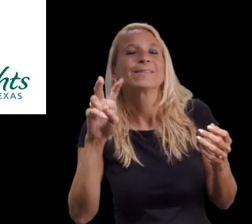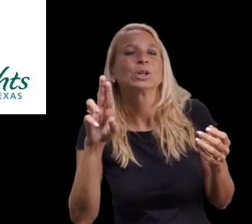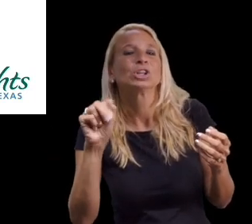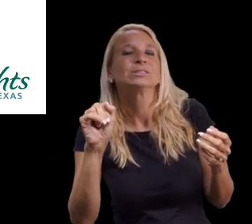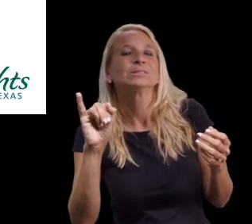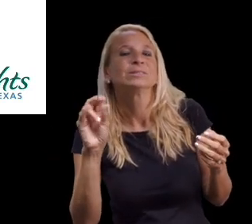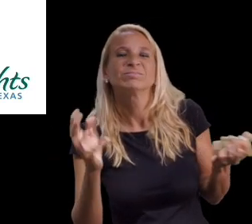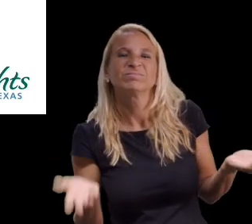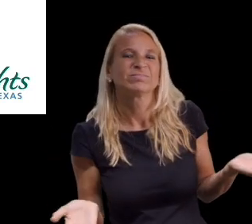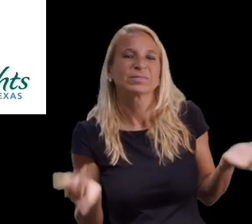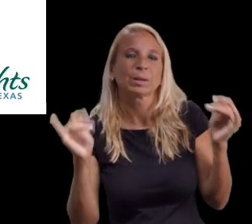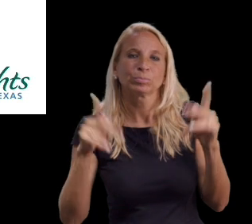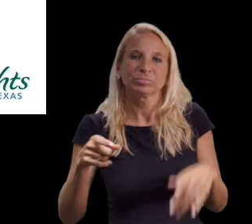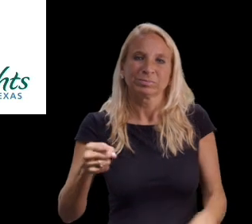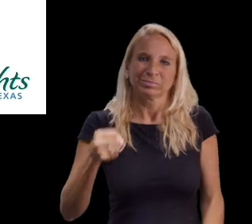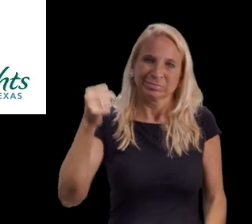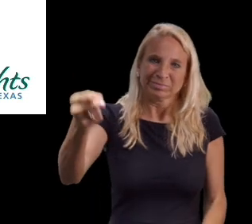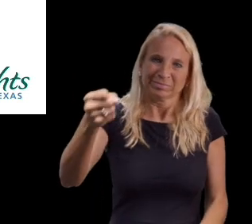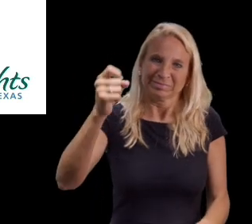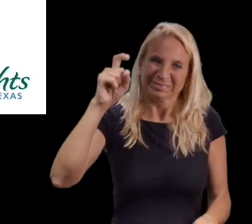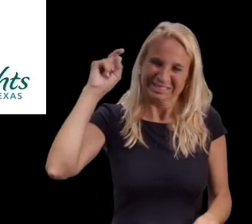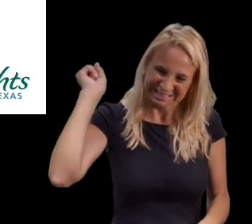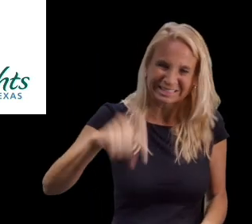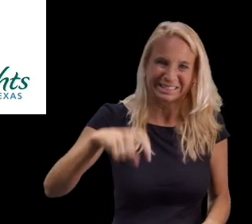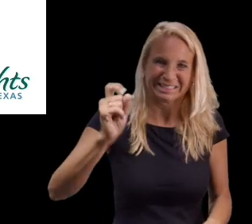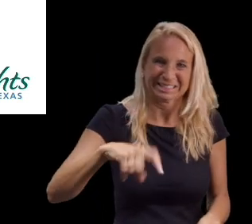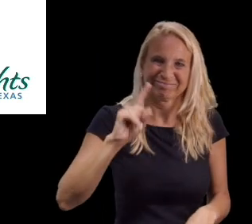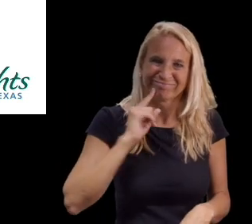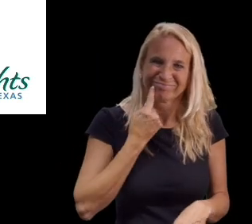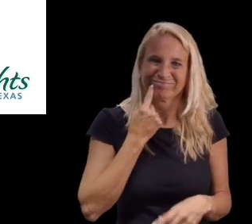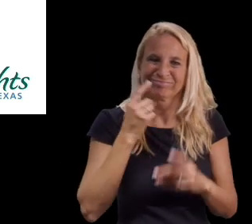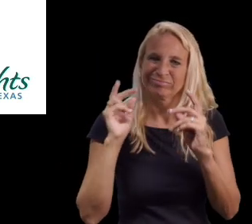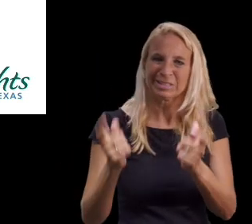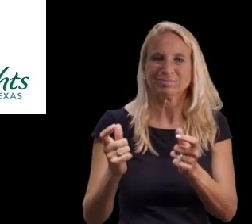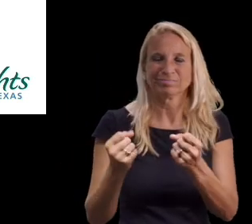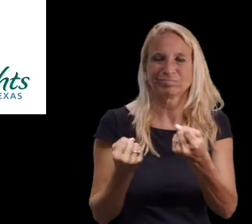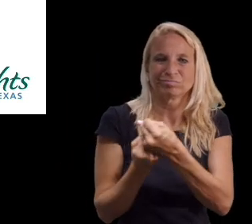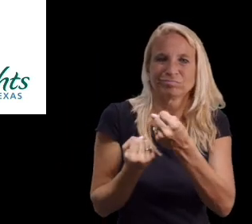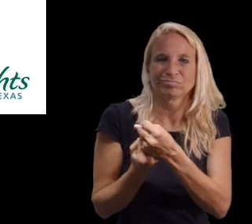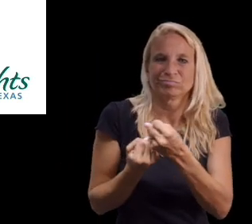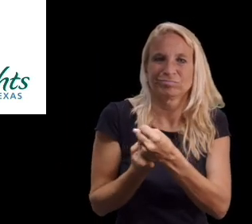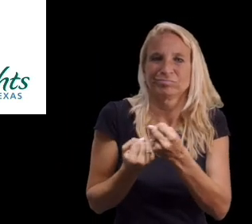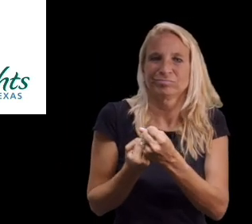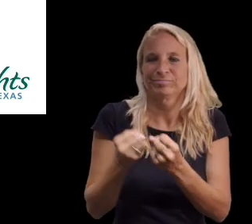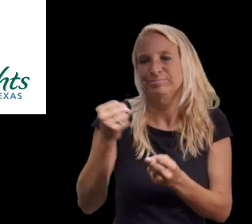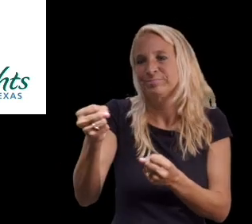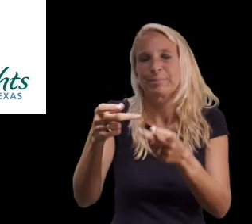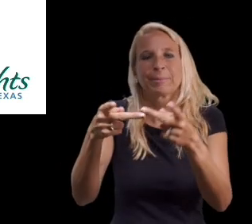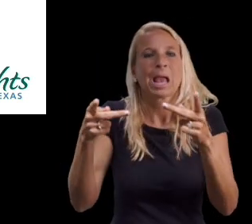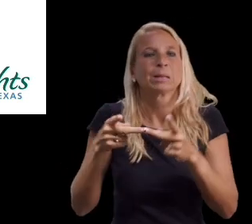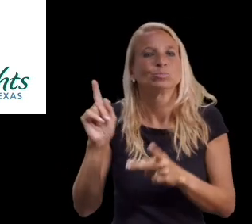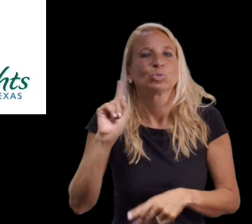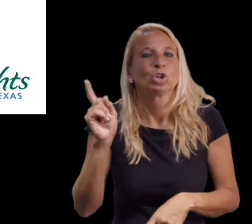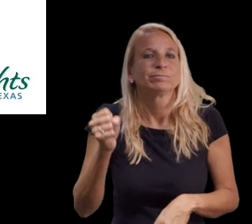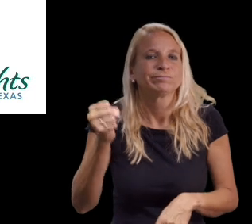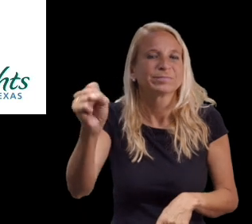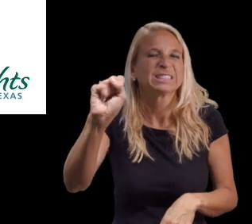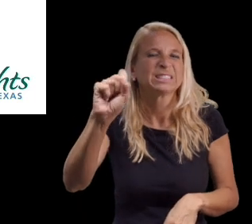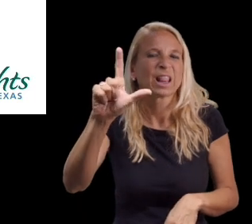It's just that the person needs to be in crisis and at eminent risk of SLC placement.